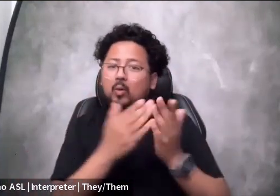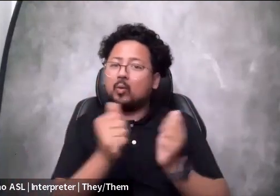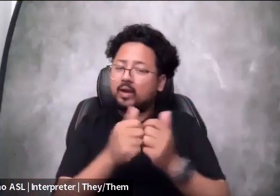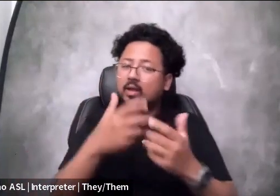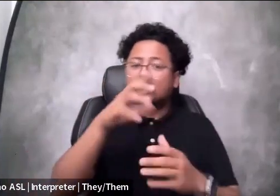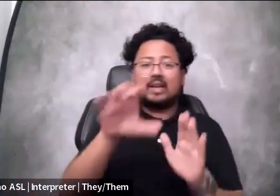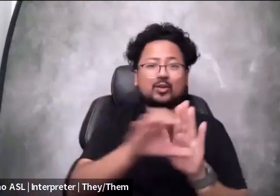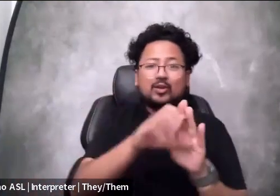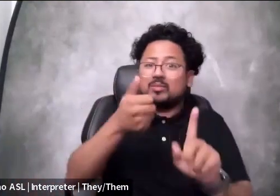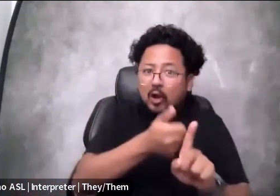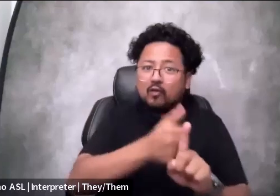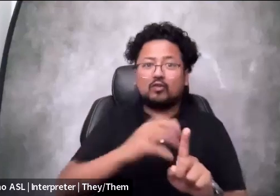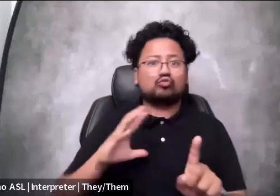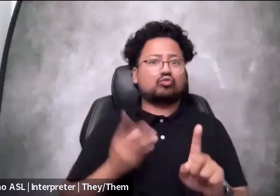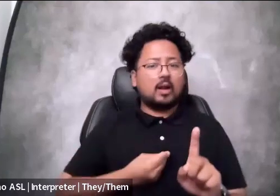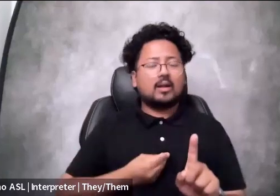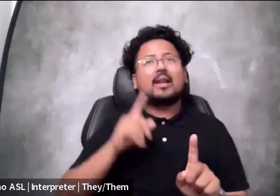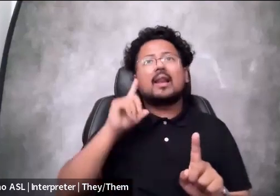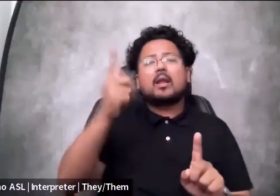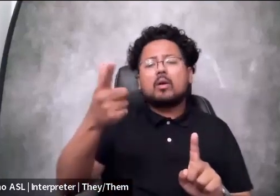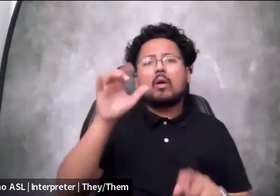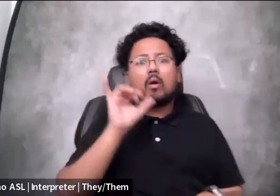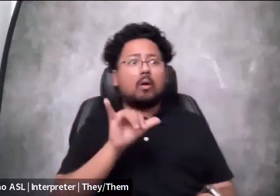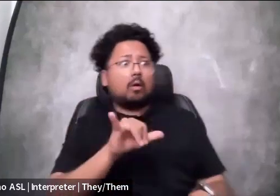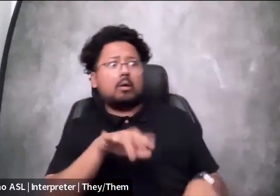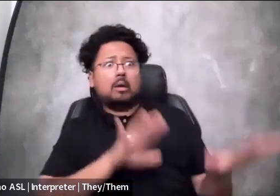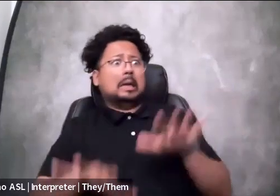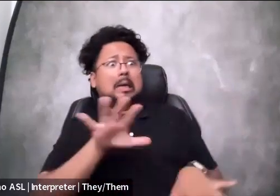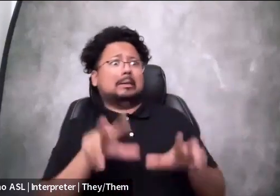they meet trans people, it's not weird thing. Ah. It's like,